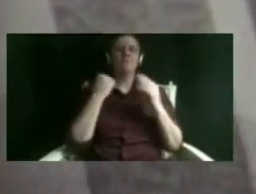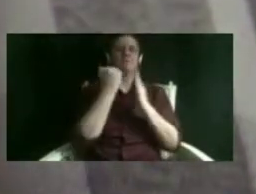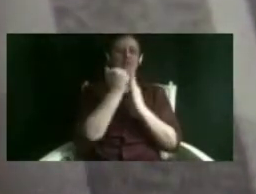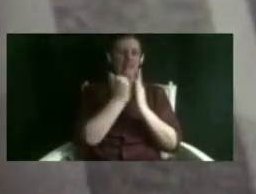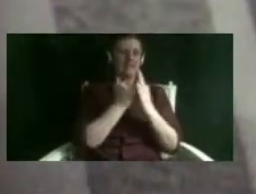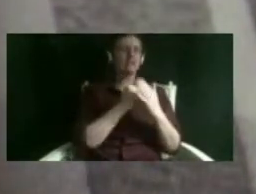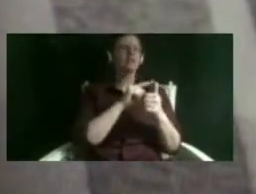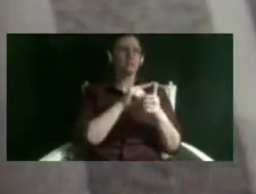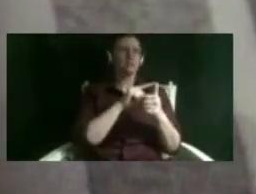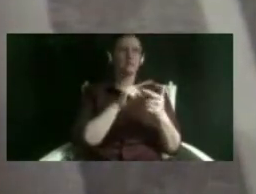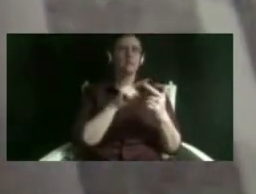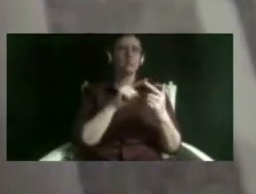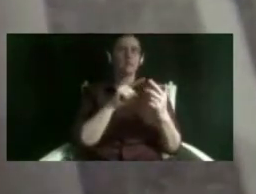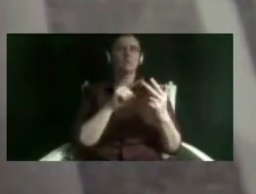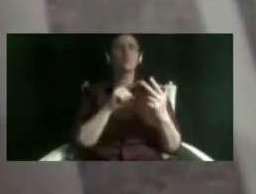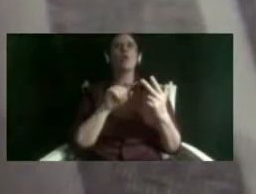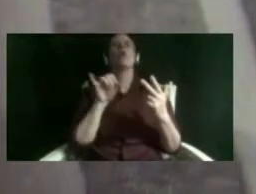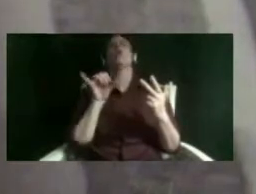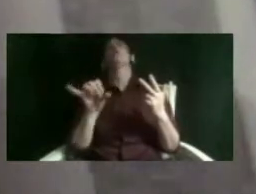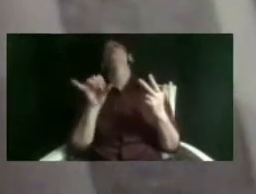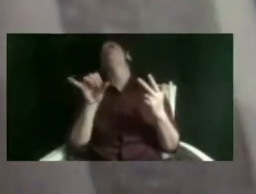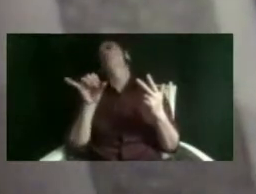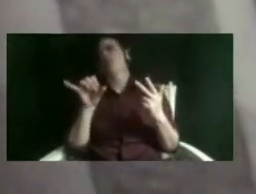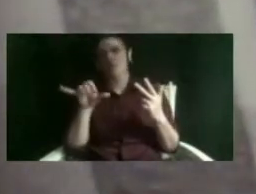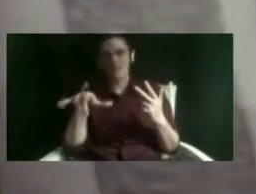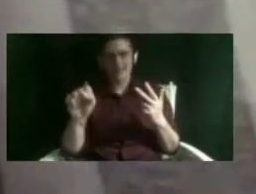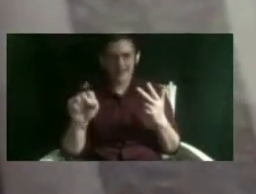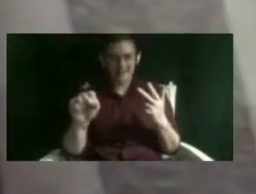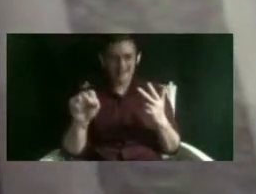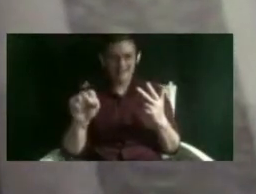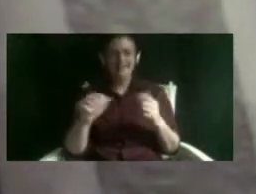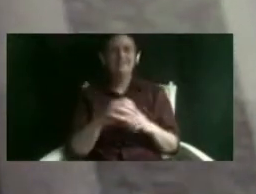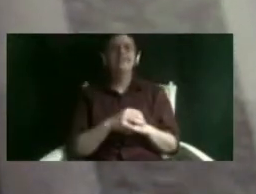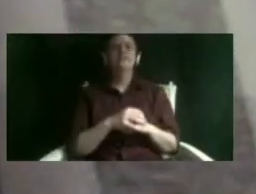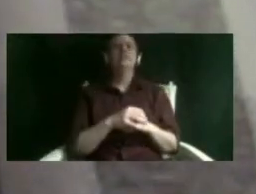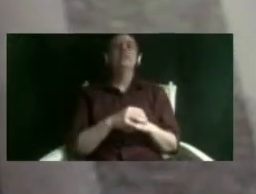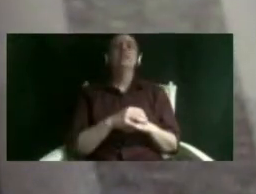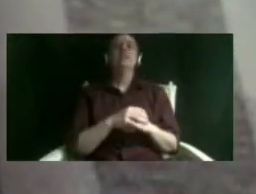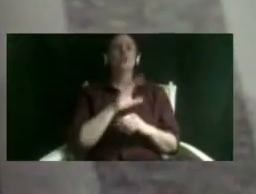where i am um and so her list was nothing like mice i think it took me a little while longer